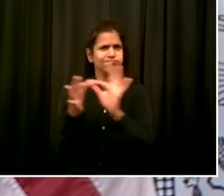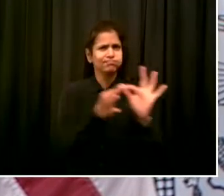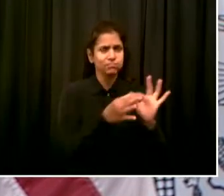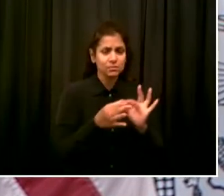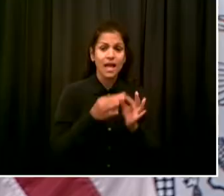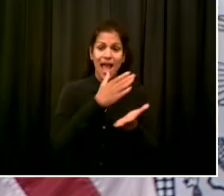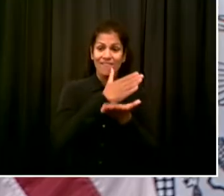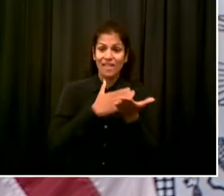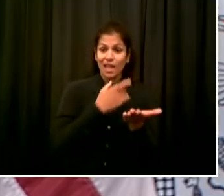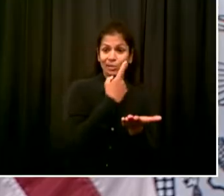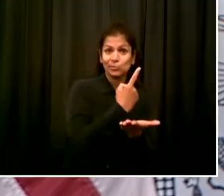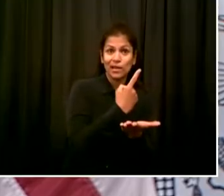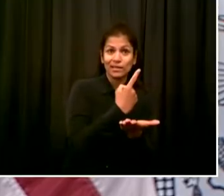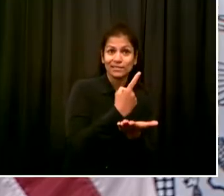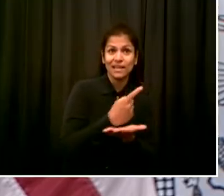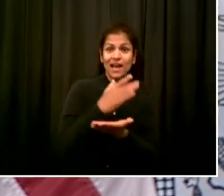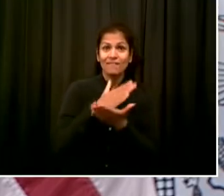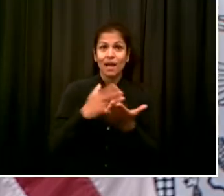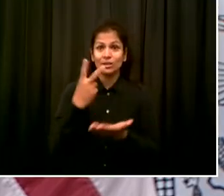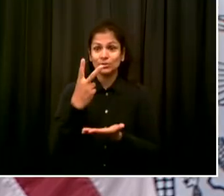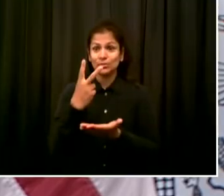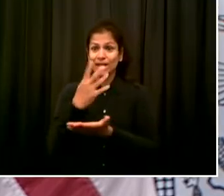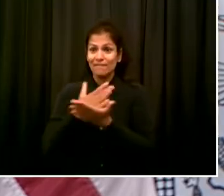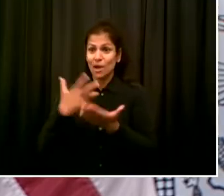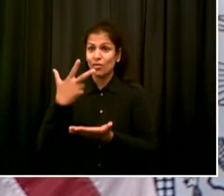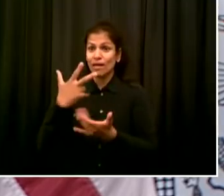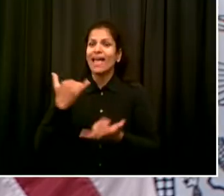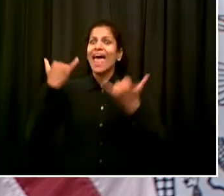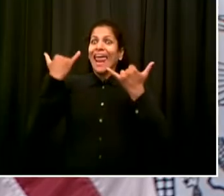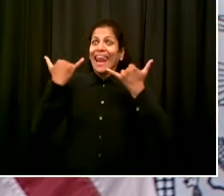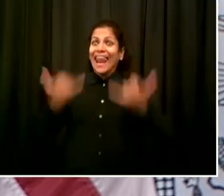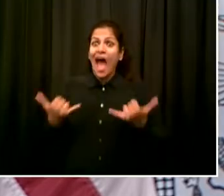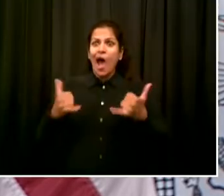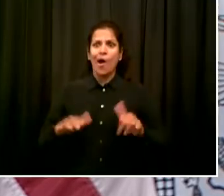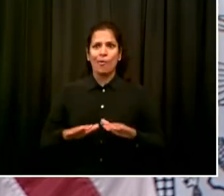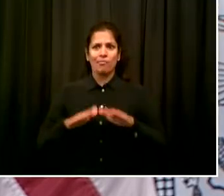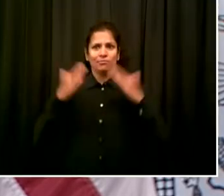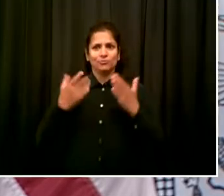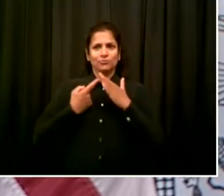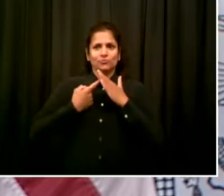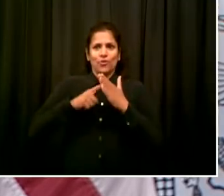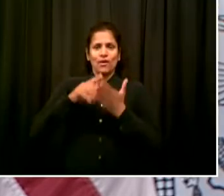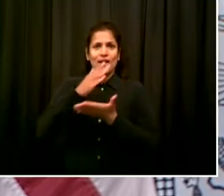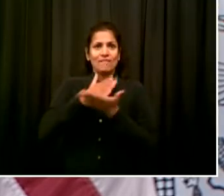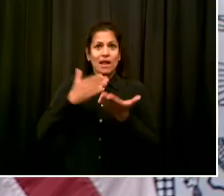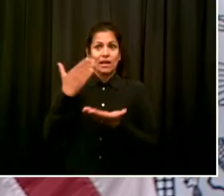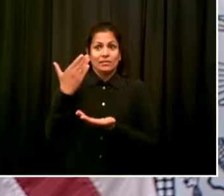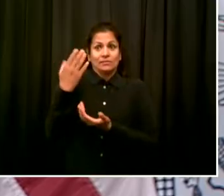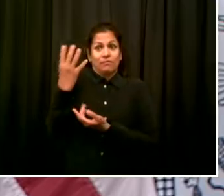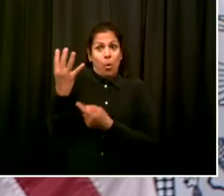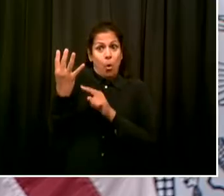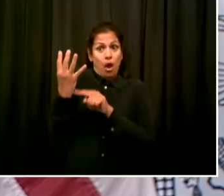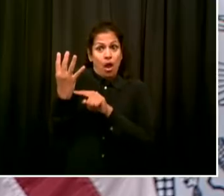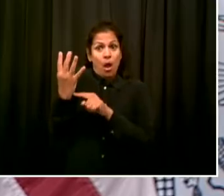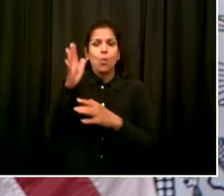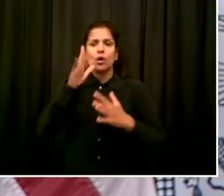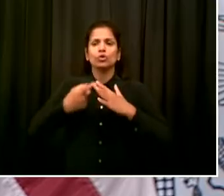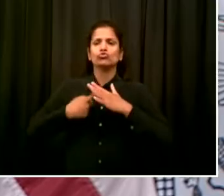PROUD OF . IN A FEW MINUTES I WILL TALK ABOUT